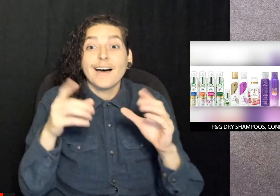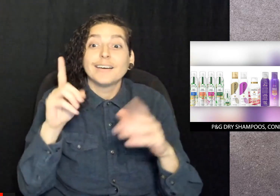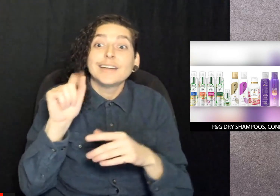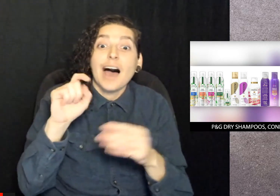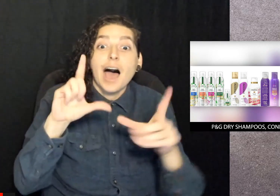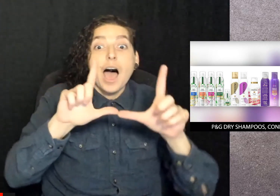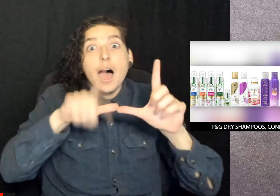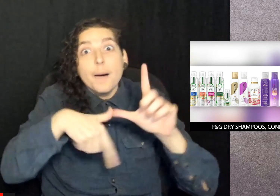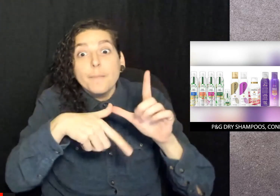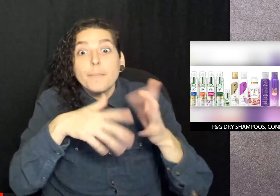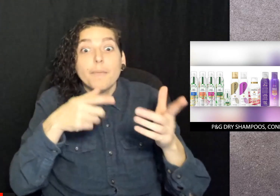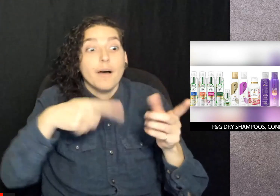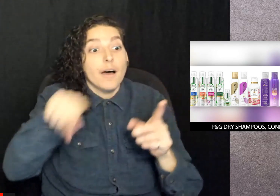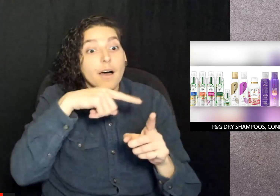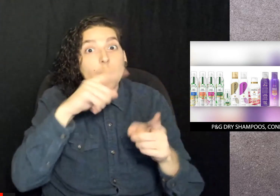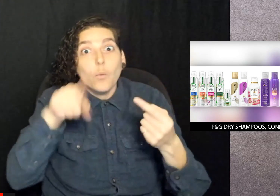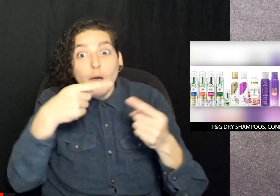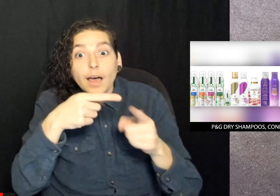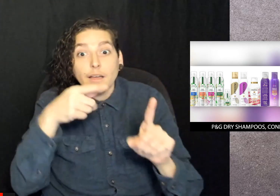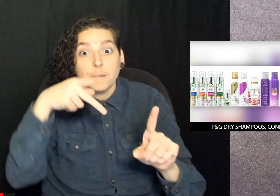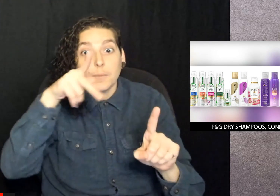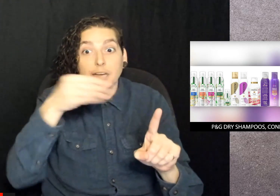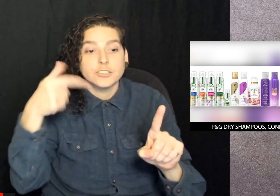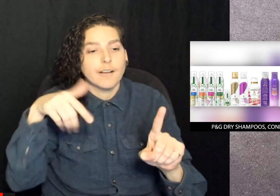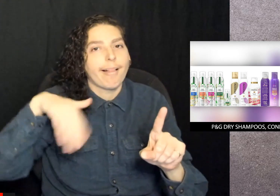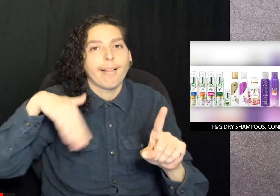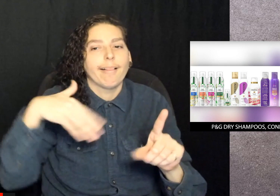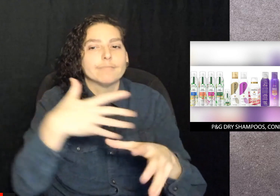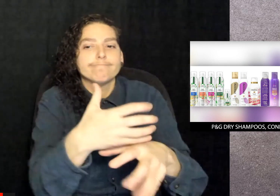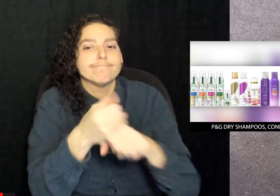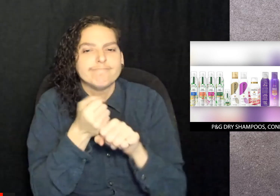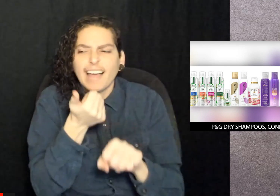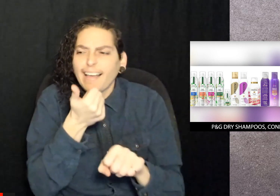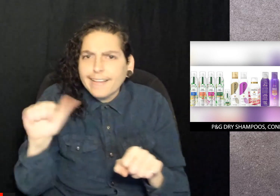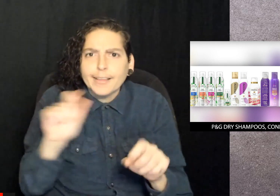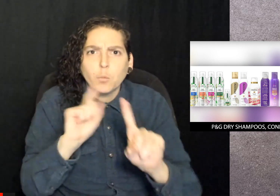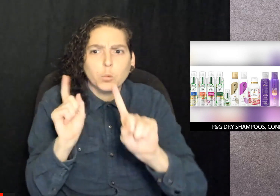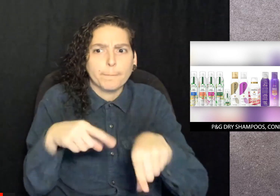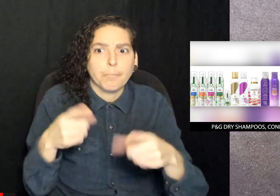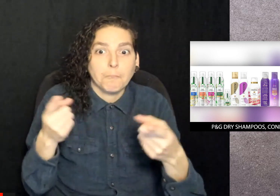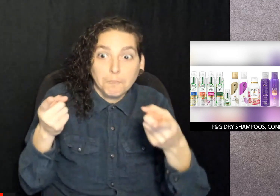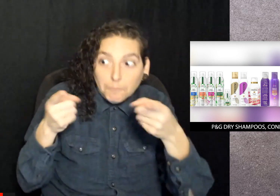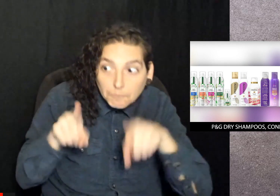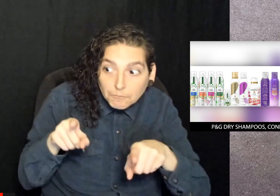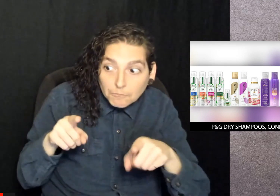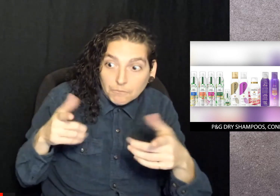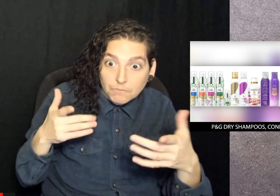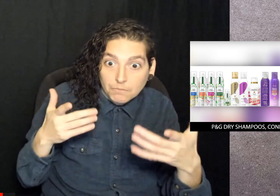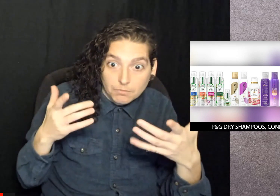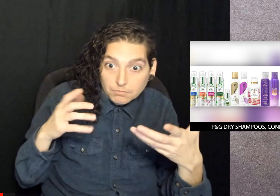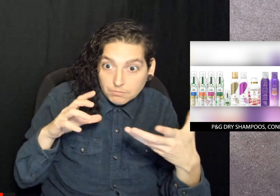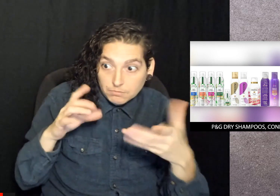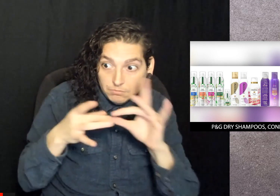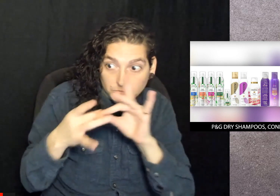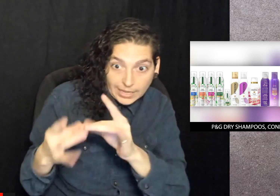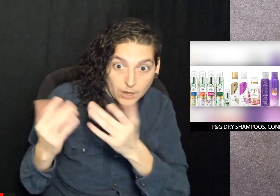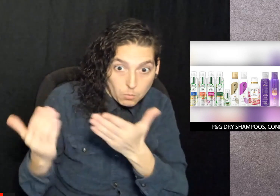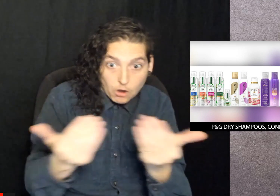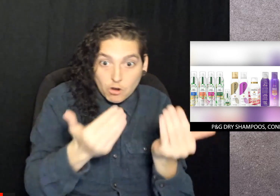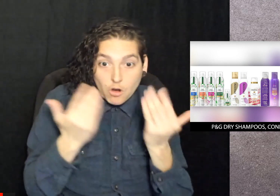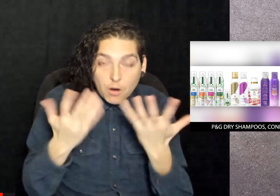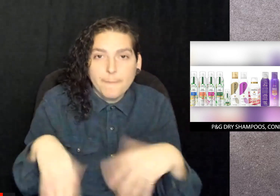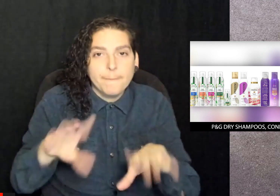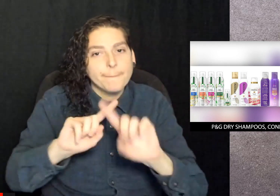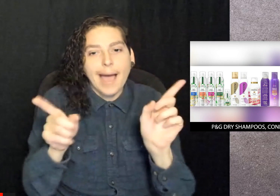the food and drug administrations says to date P&G has not received any reports of adverse events